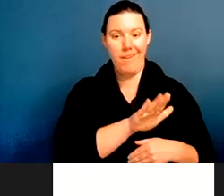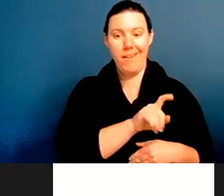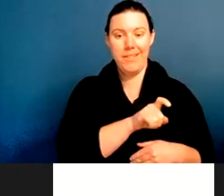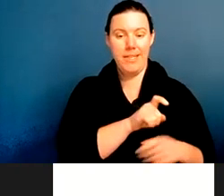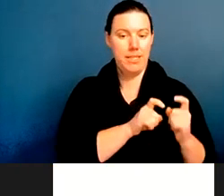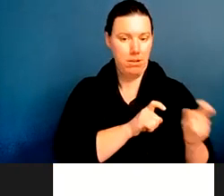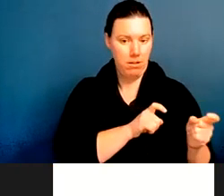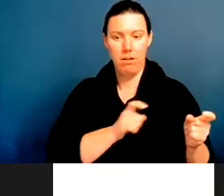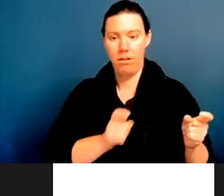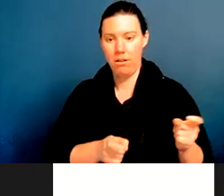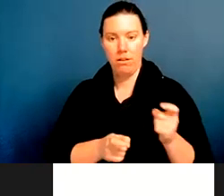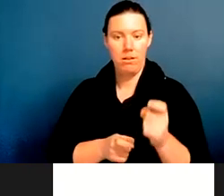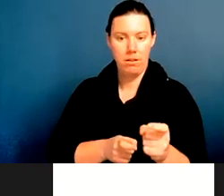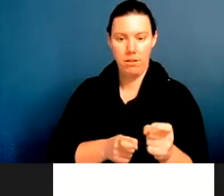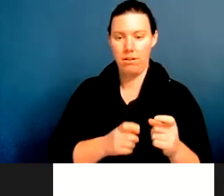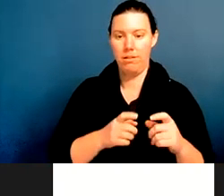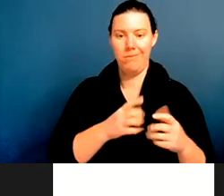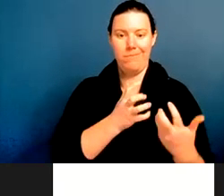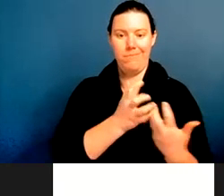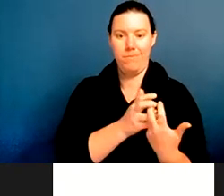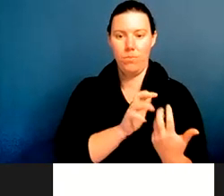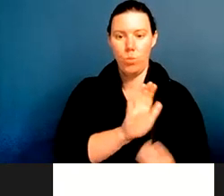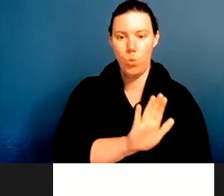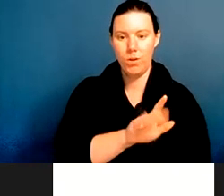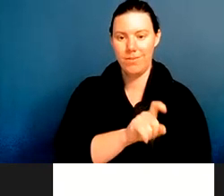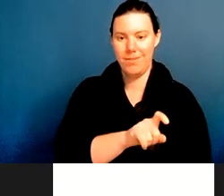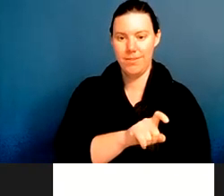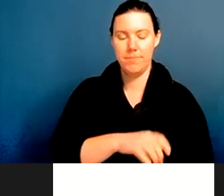has really highlighted health inequities in the healthcare system.